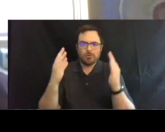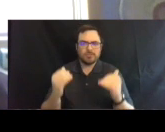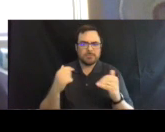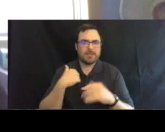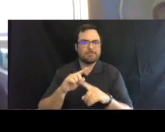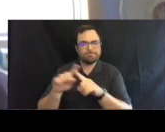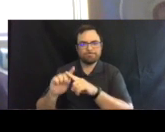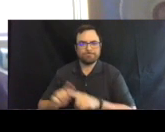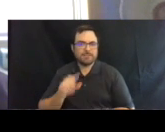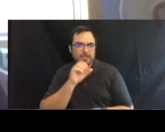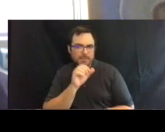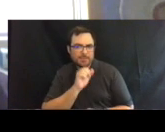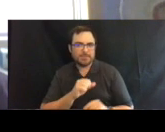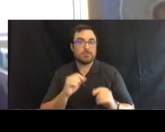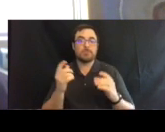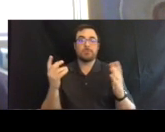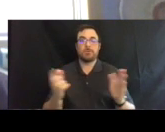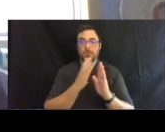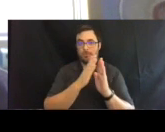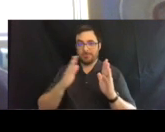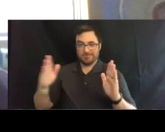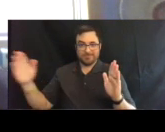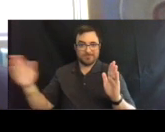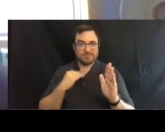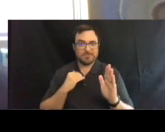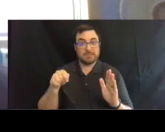on the of the 'th' sound when the child is two?